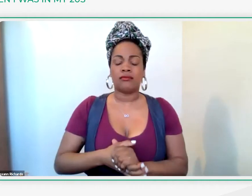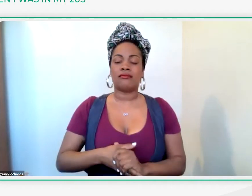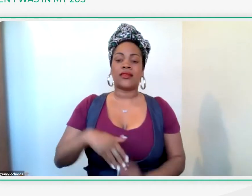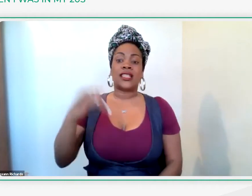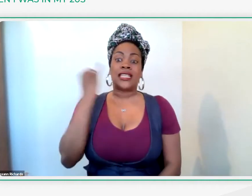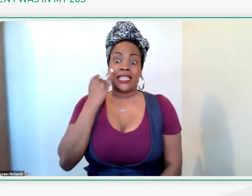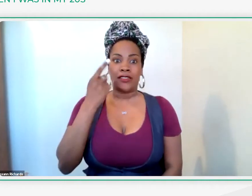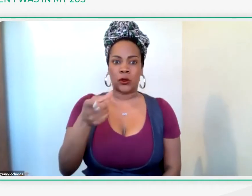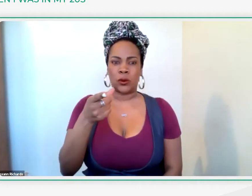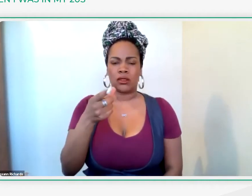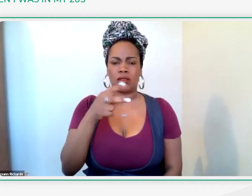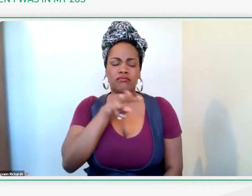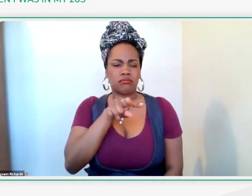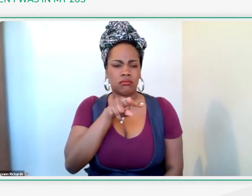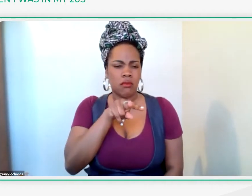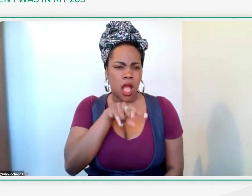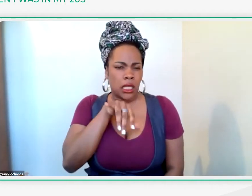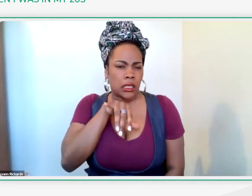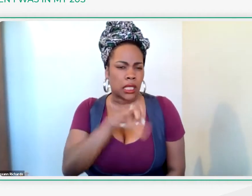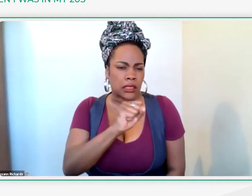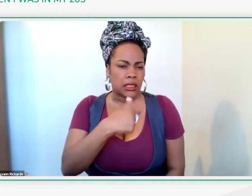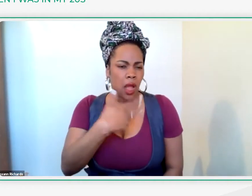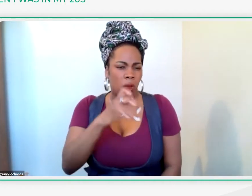question, you should do that through the chat box.